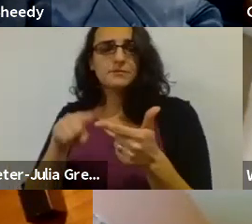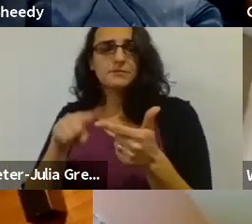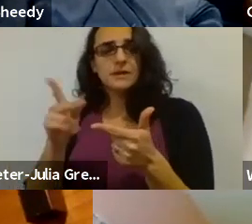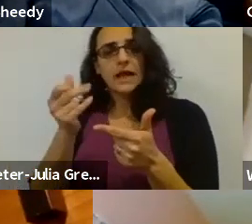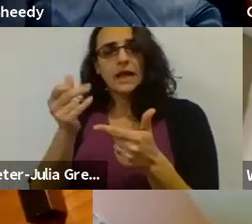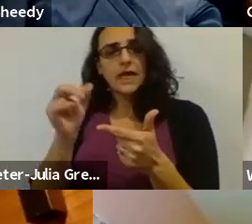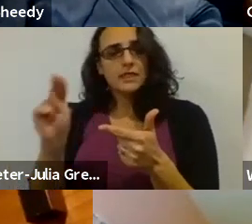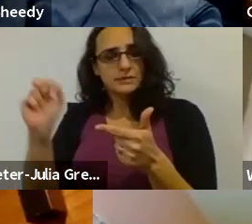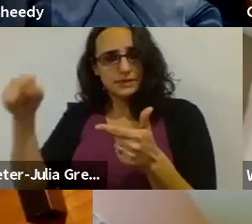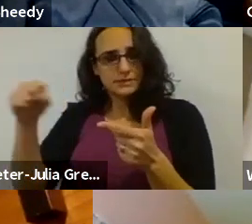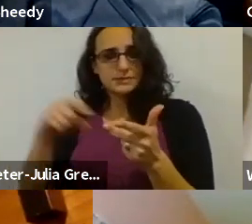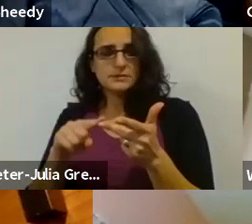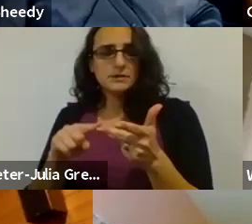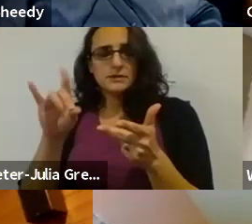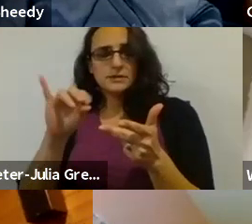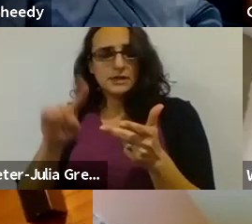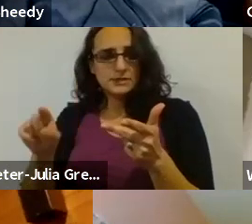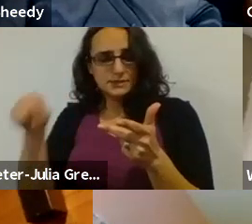Carolyn Gallagher: Yes DNS. Carolyn Gallagher: Yes, Dan.